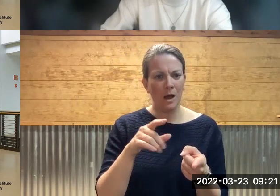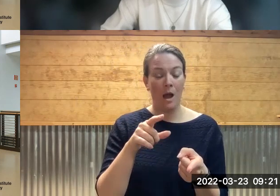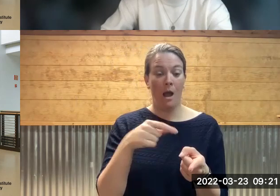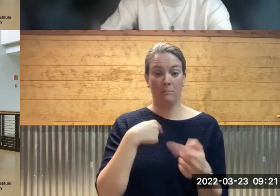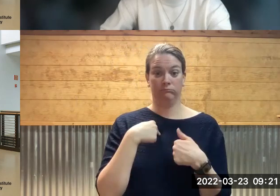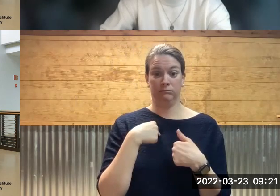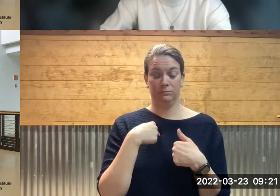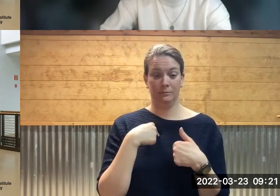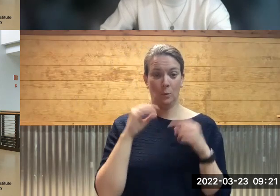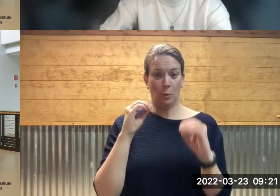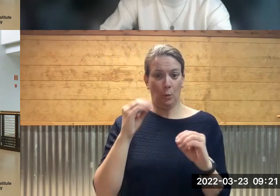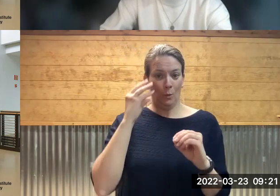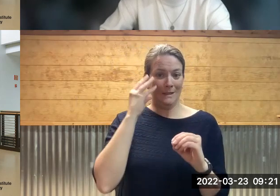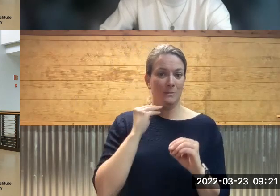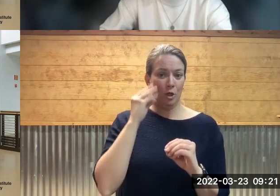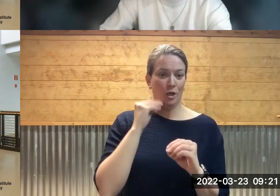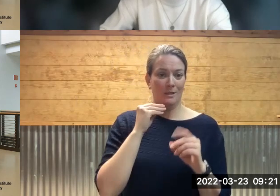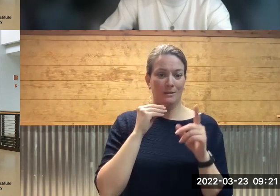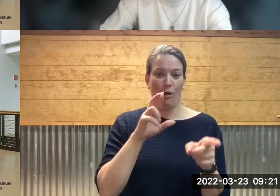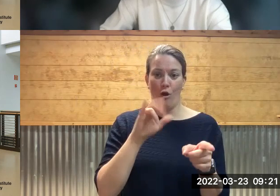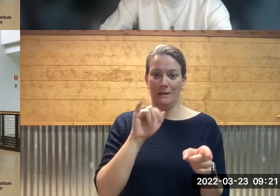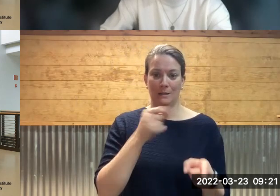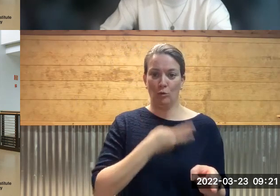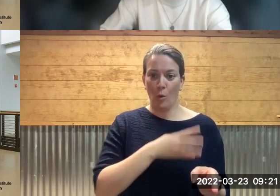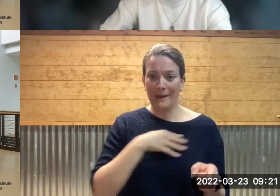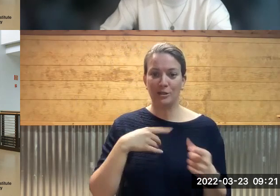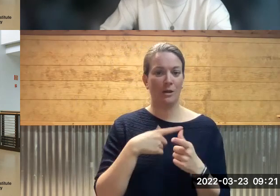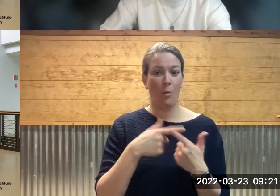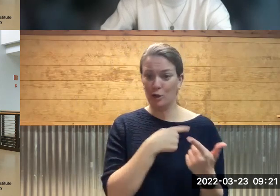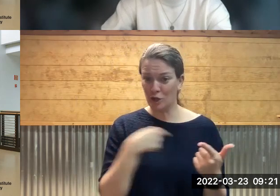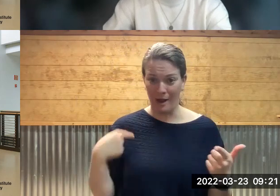I had never been to our it campus in Croatia or in China, obviously.